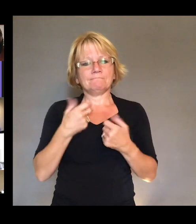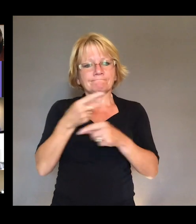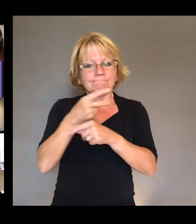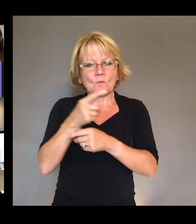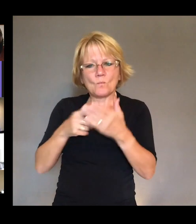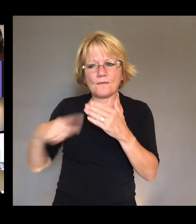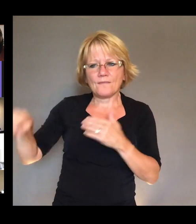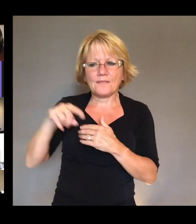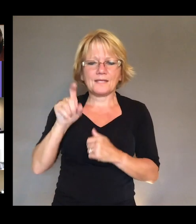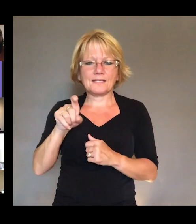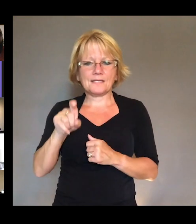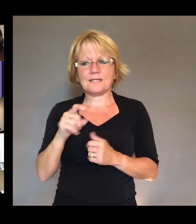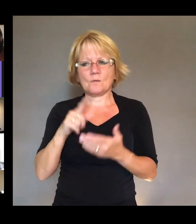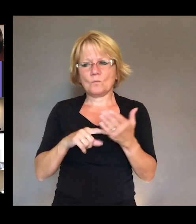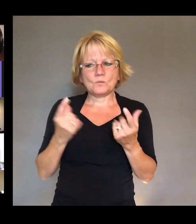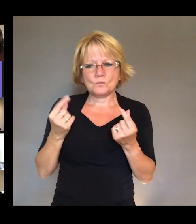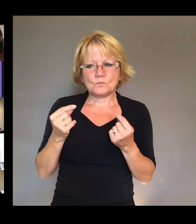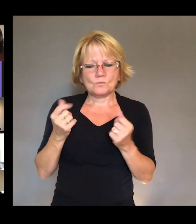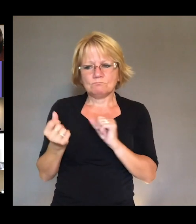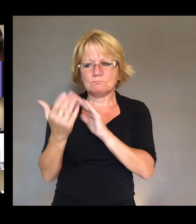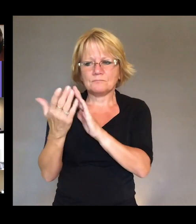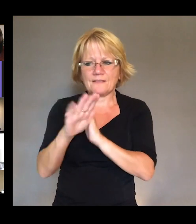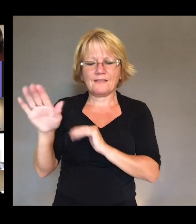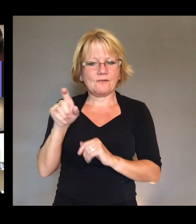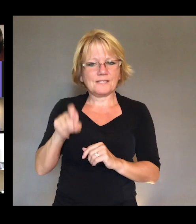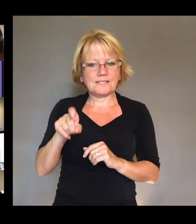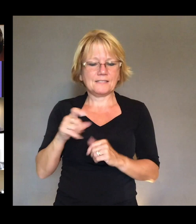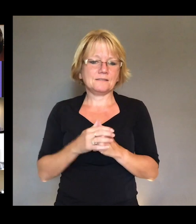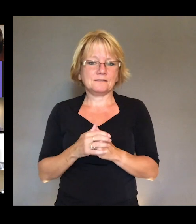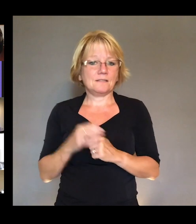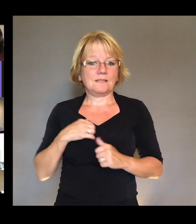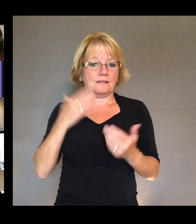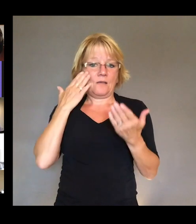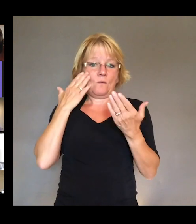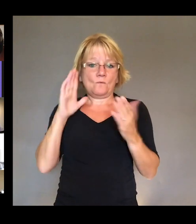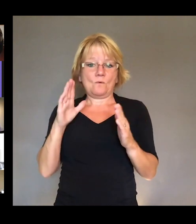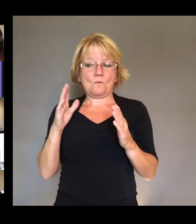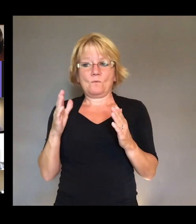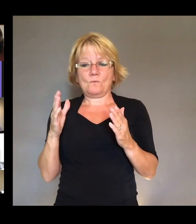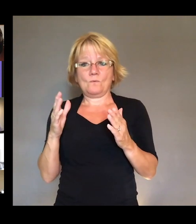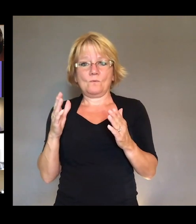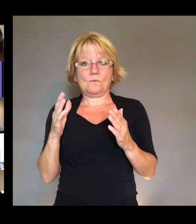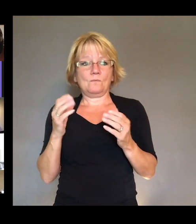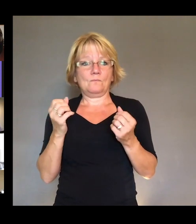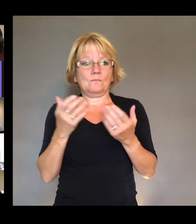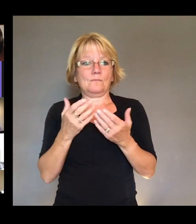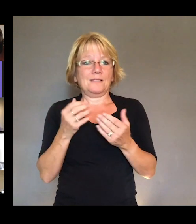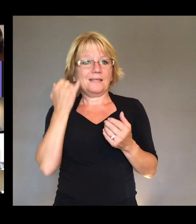and so forth and figure out what their needs are and what we need to do to address those needs. And they don't know what they don't know. A lot of times we have,